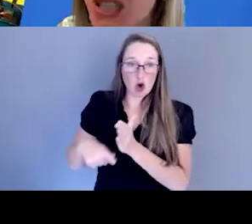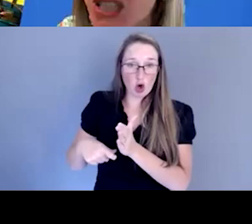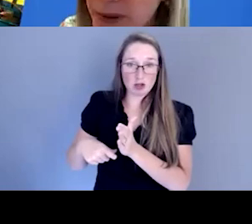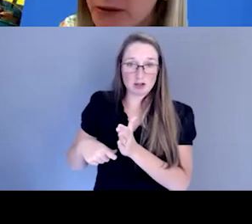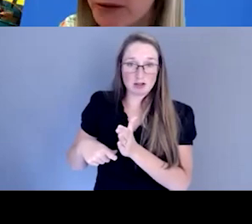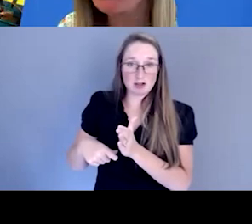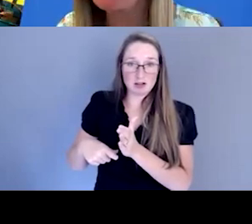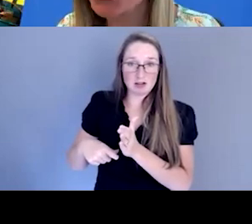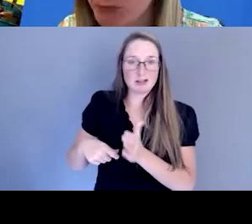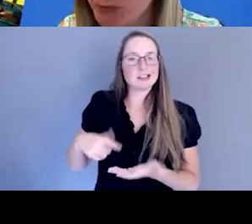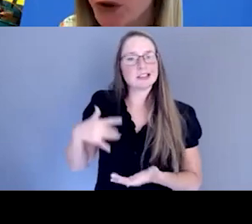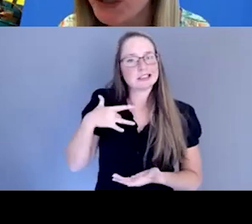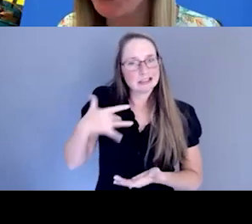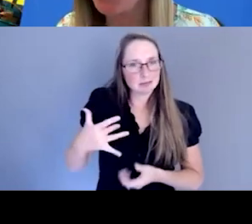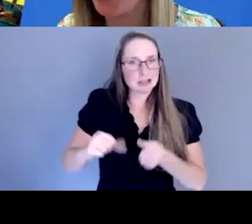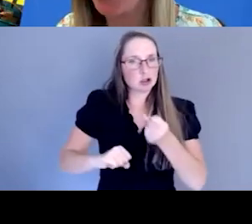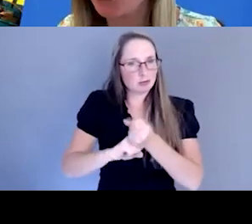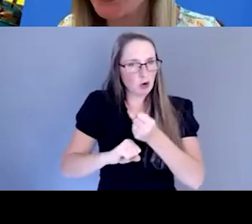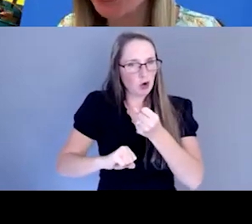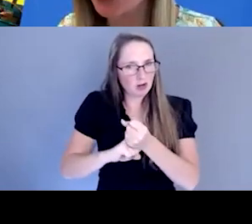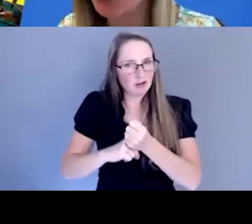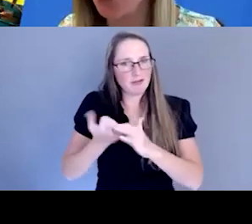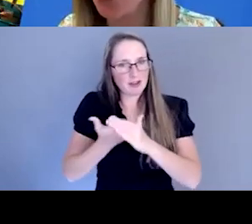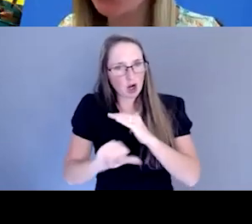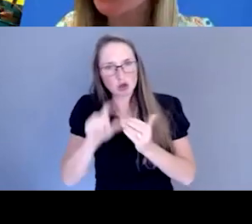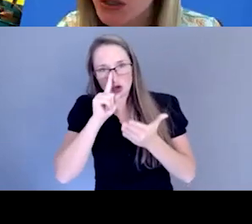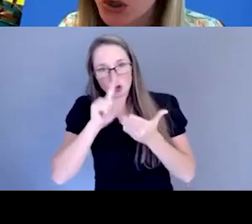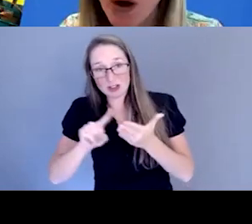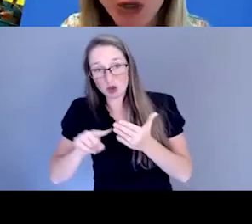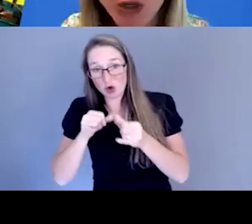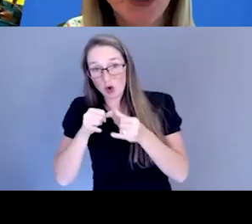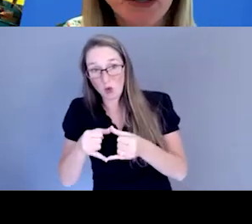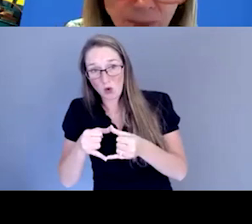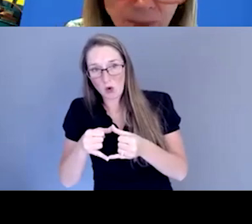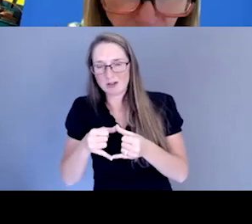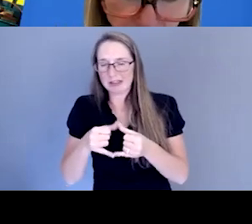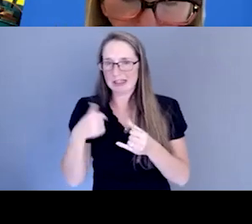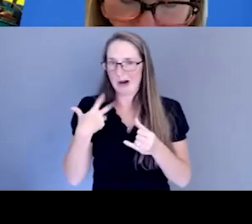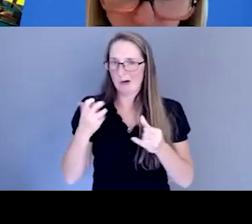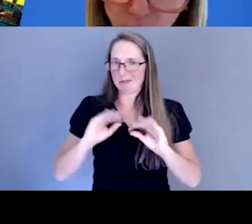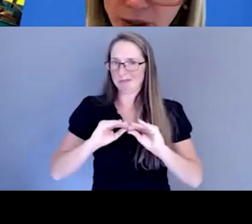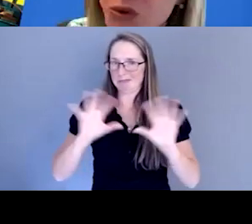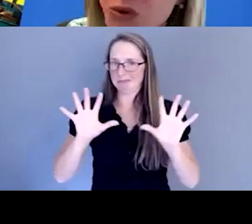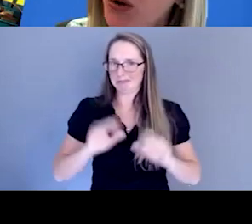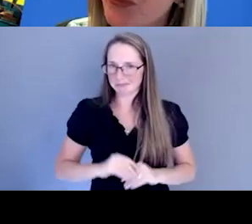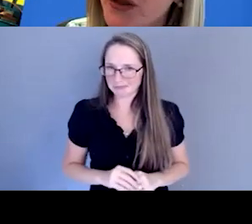typically supported under research awards. I just wanted to make that part clear as well.